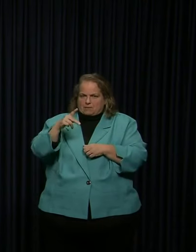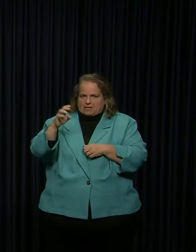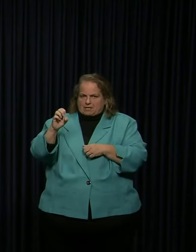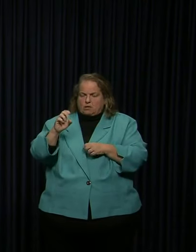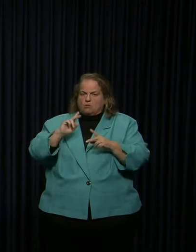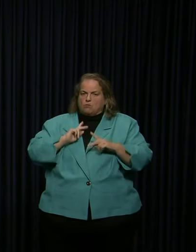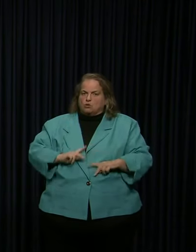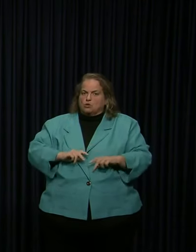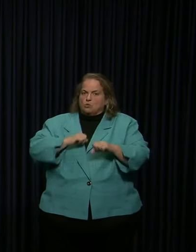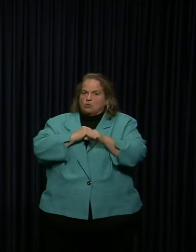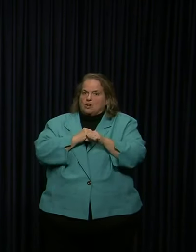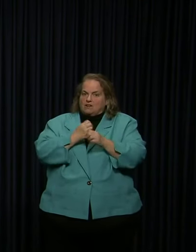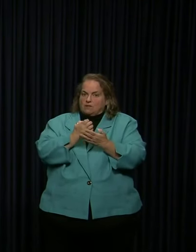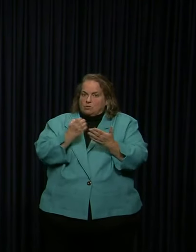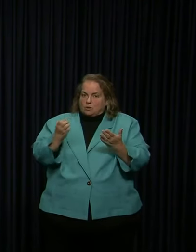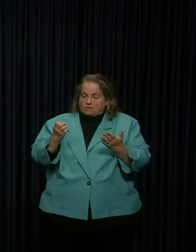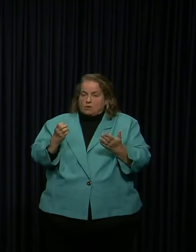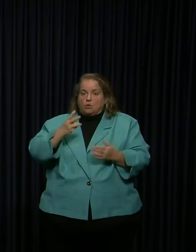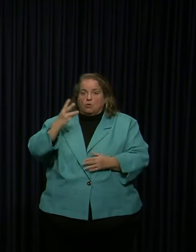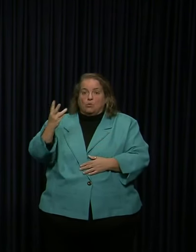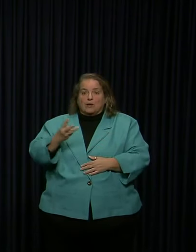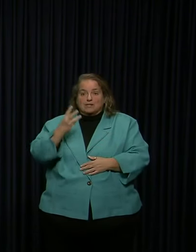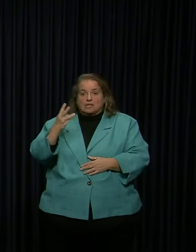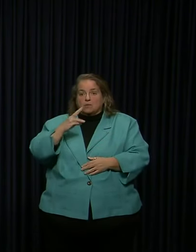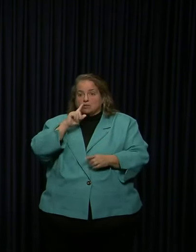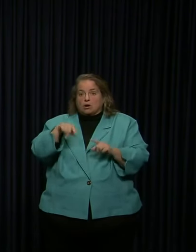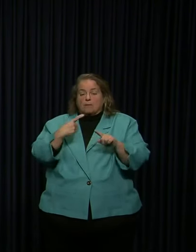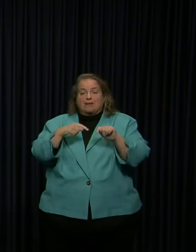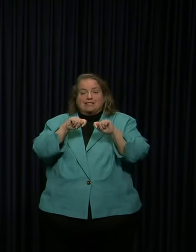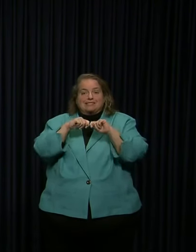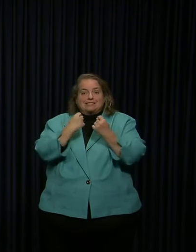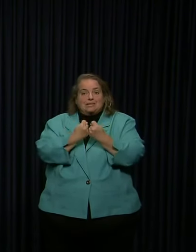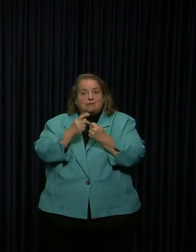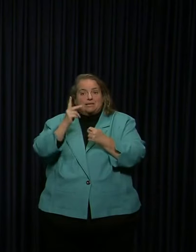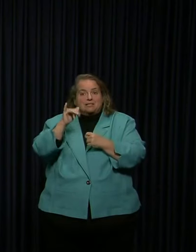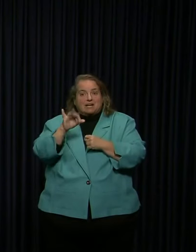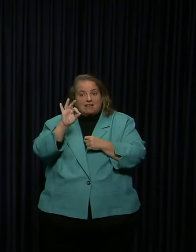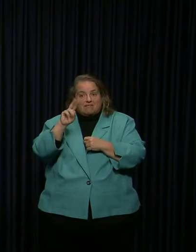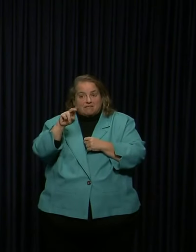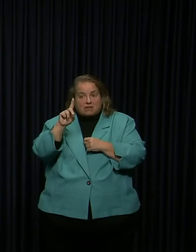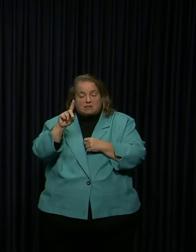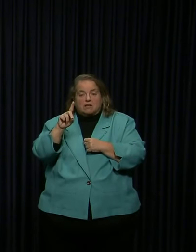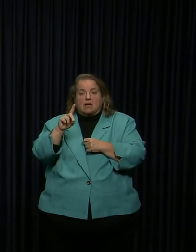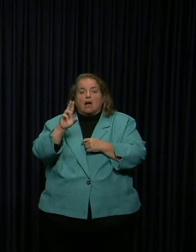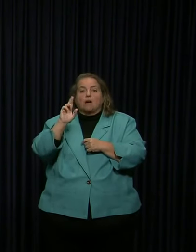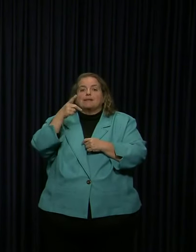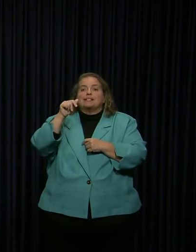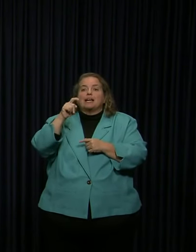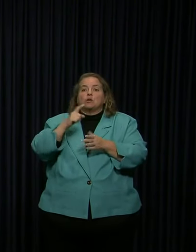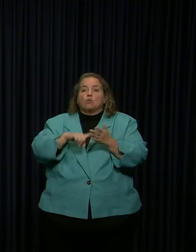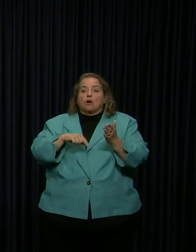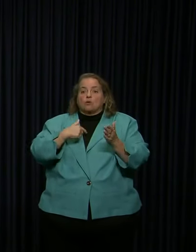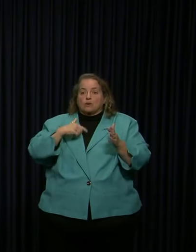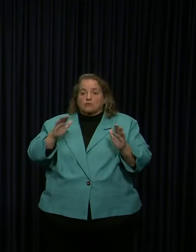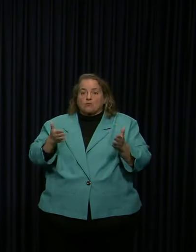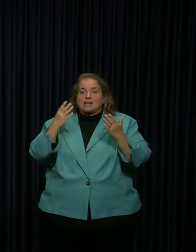CONGREGATING. THE QUESTION IS HAVE WE SENT STATE EMPLOYERS OTHERS TO NIPE OF MASS GATHERING WHERE PEOPLE ARE CONGREGATING OR NOT